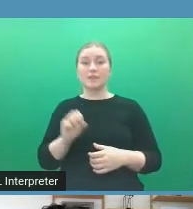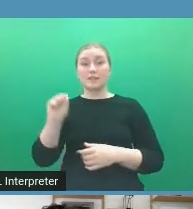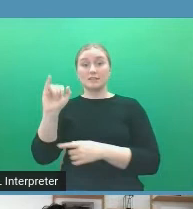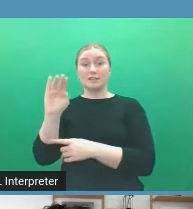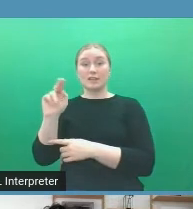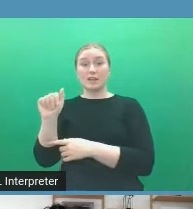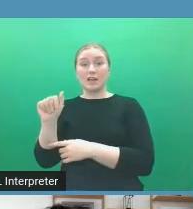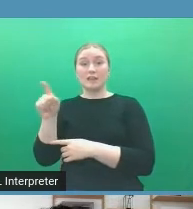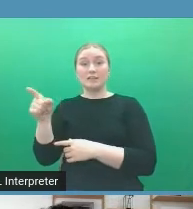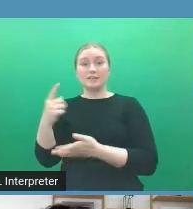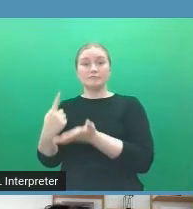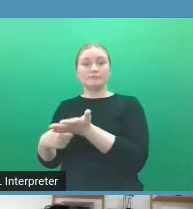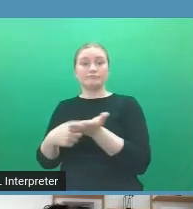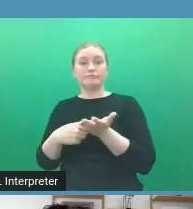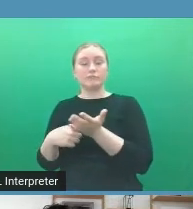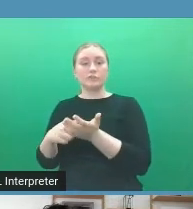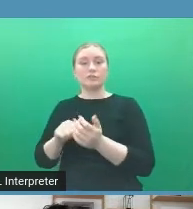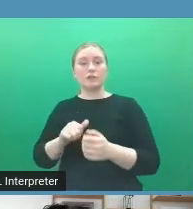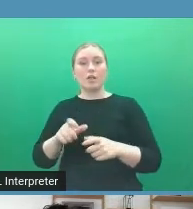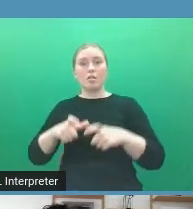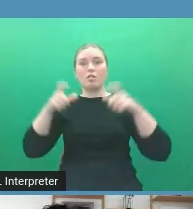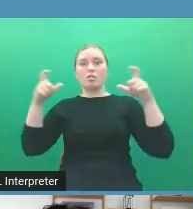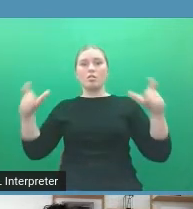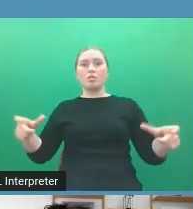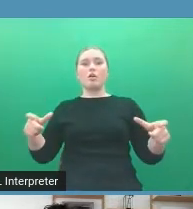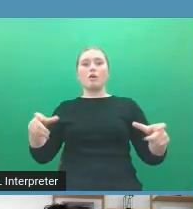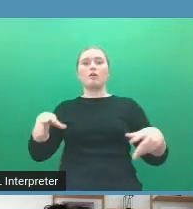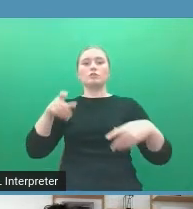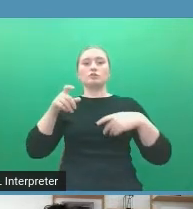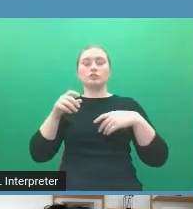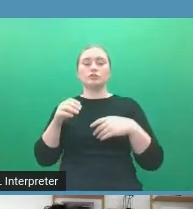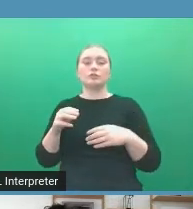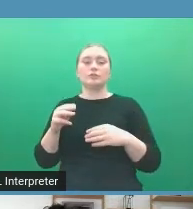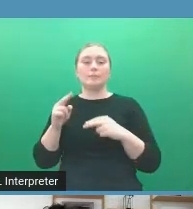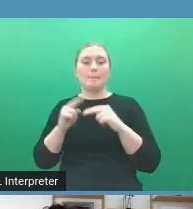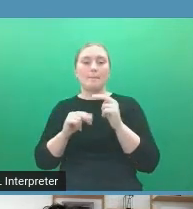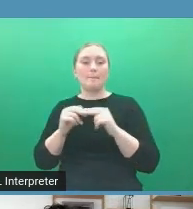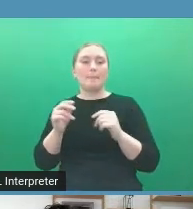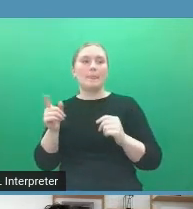of a larger institution having content management systems that manage more than just their website,